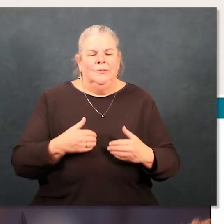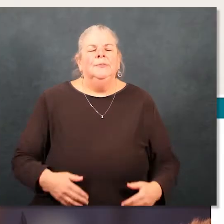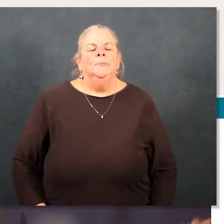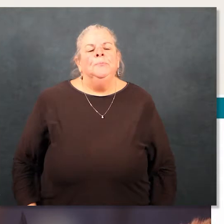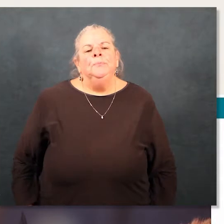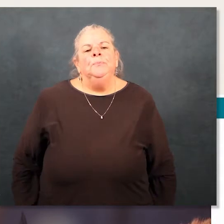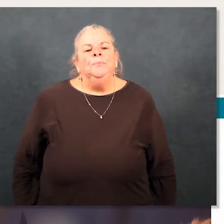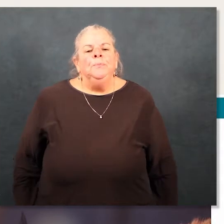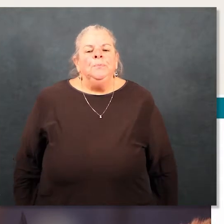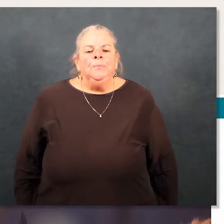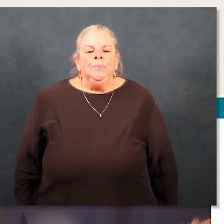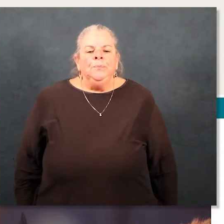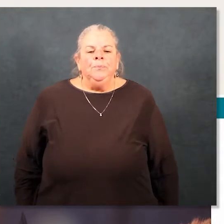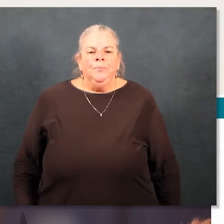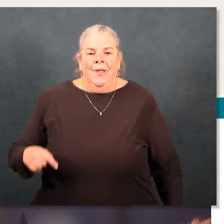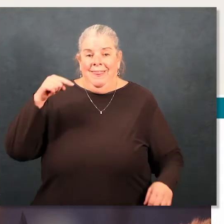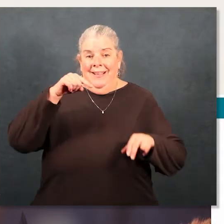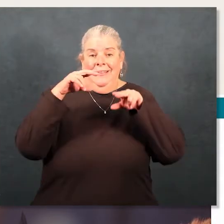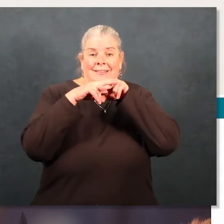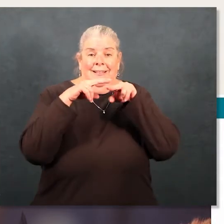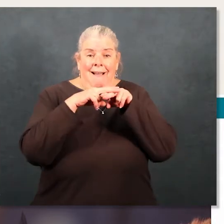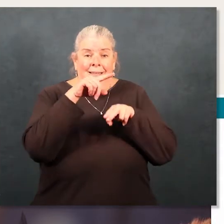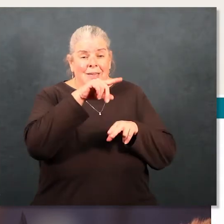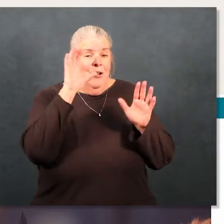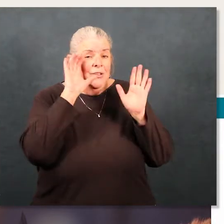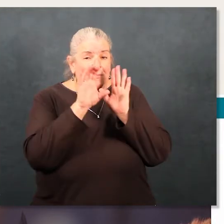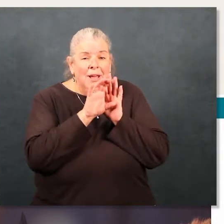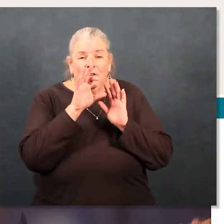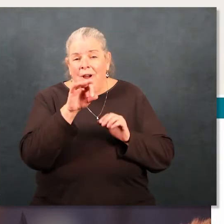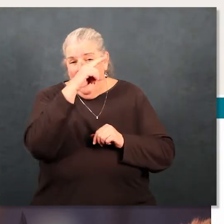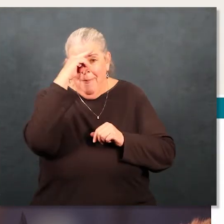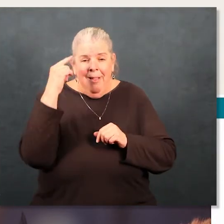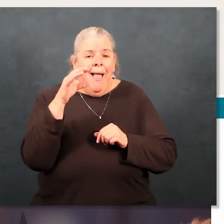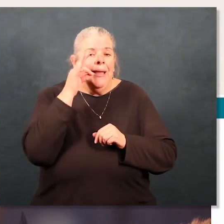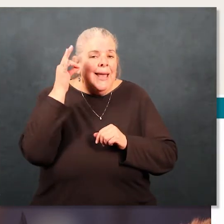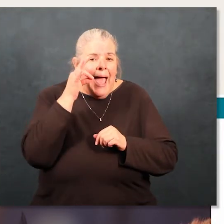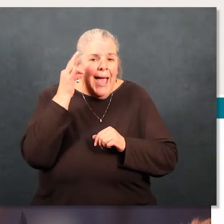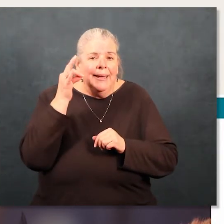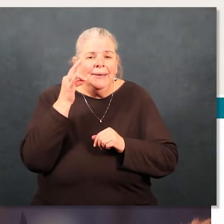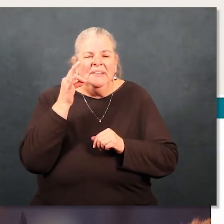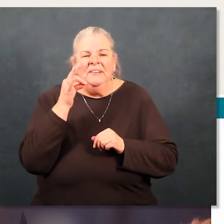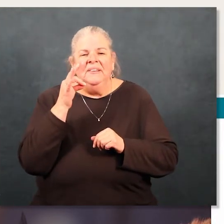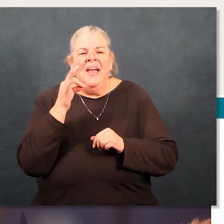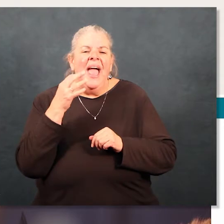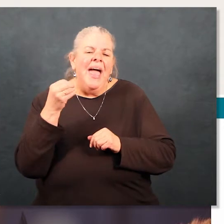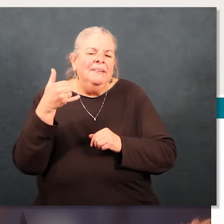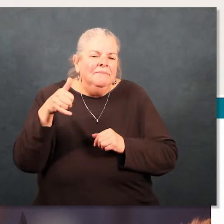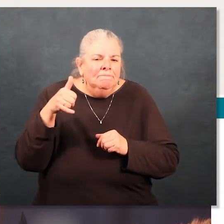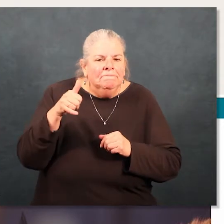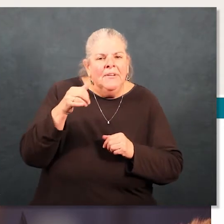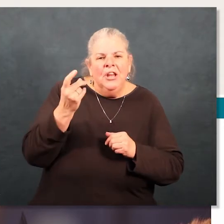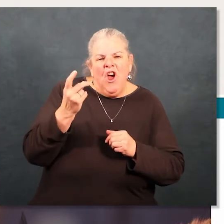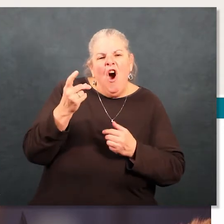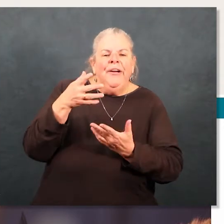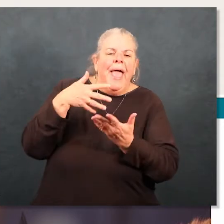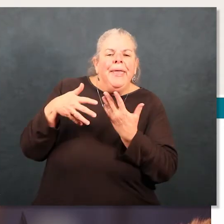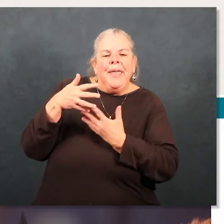So, on this slide we have a picture of a black cat and kind of an amber colored dog hanging out together.